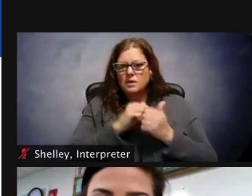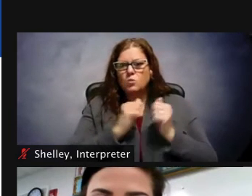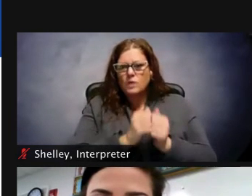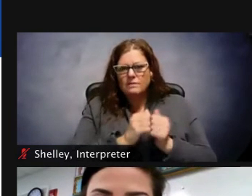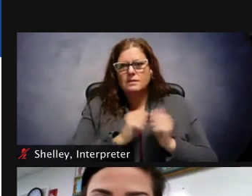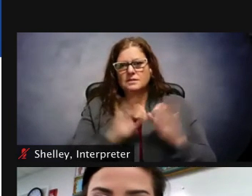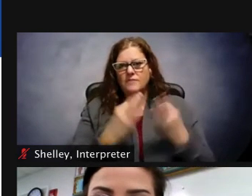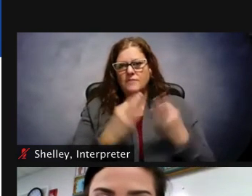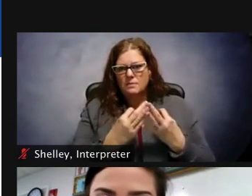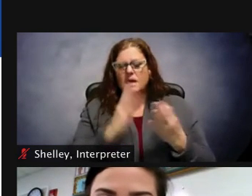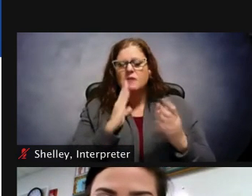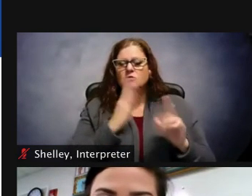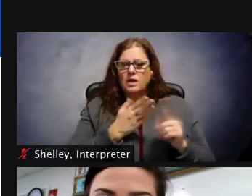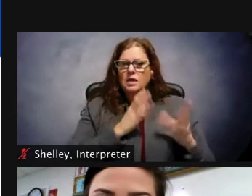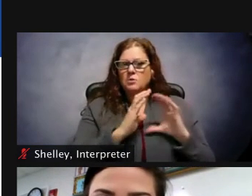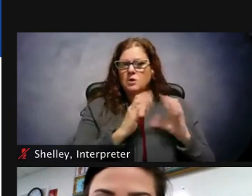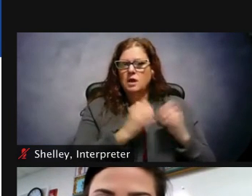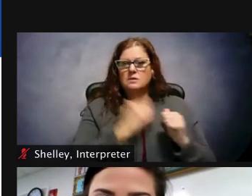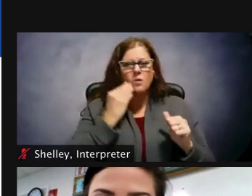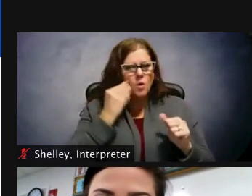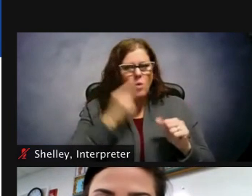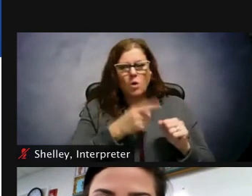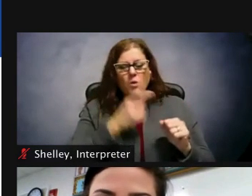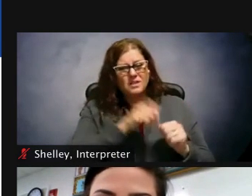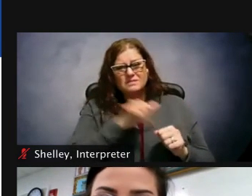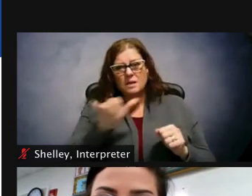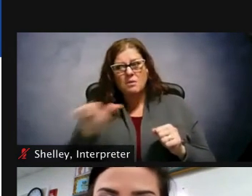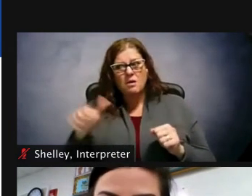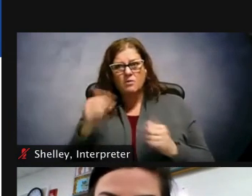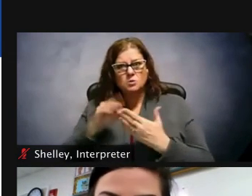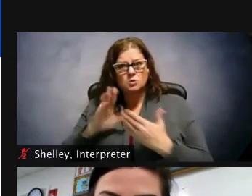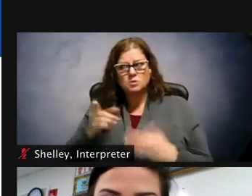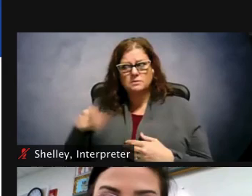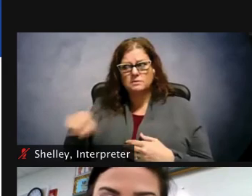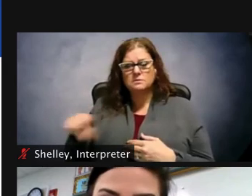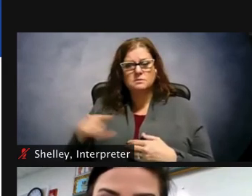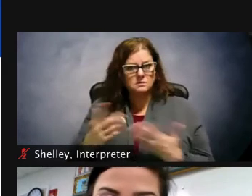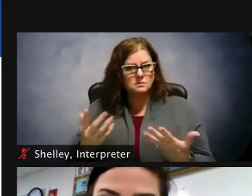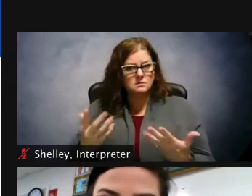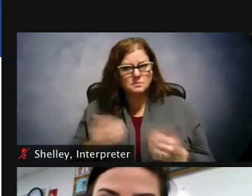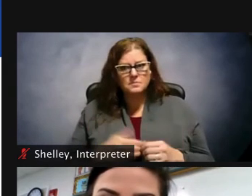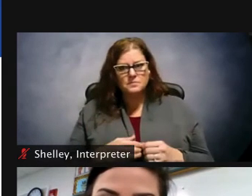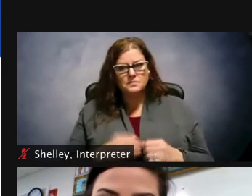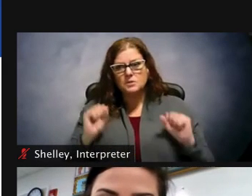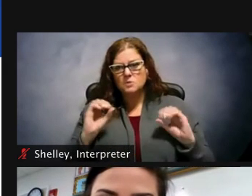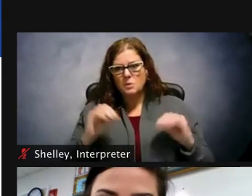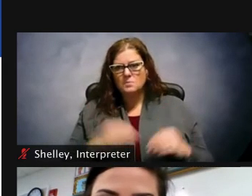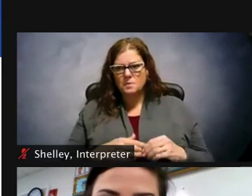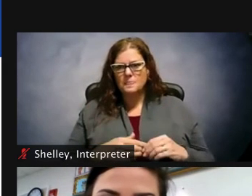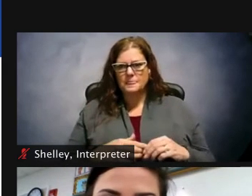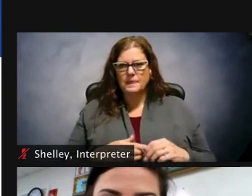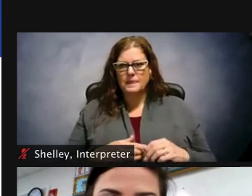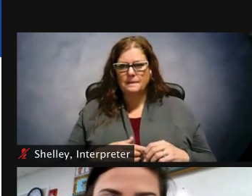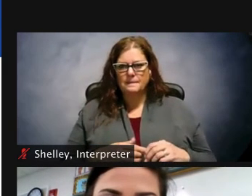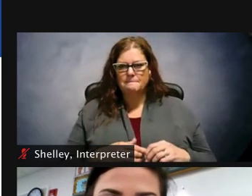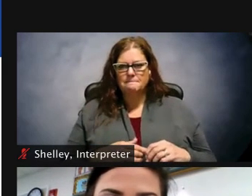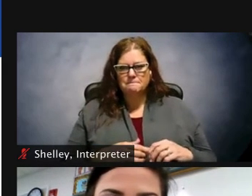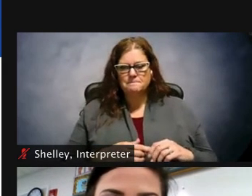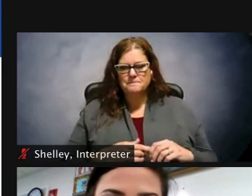direct communication at home, which is unlike some of our other students. So... but is there